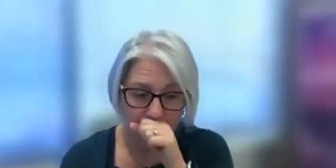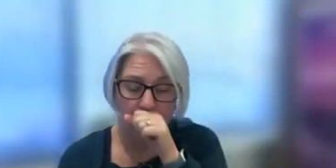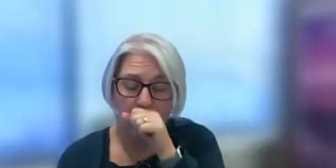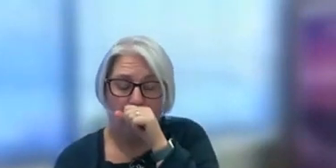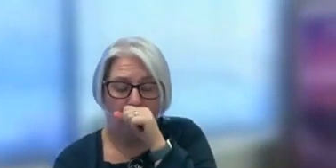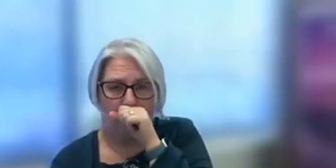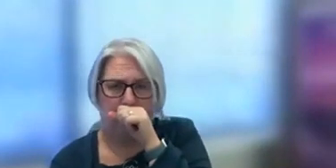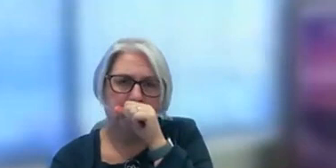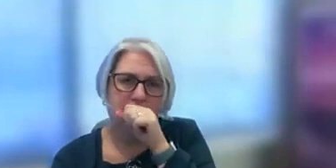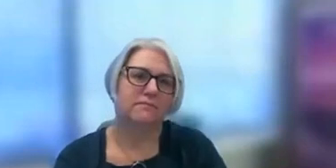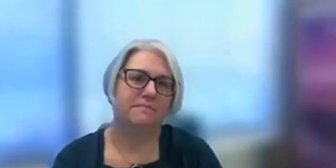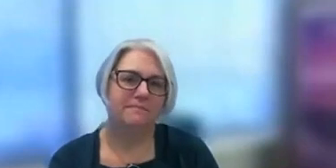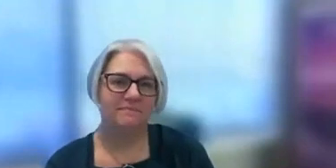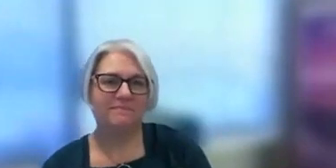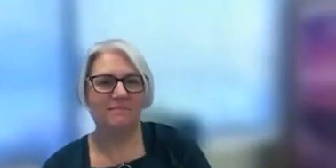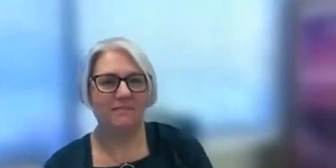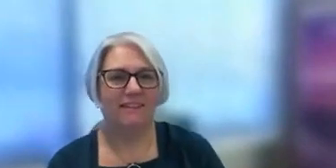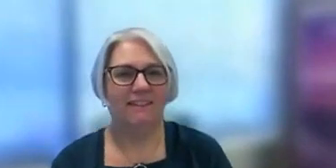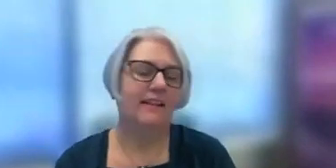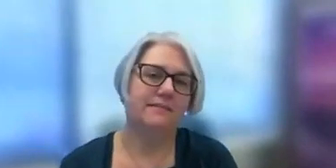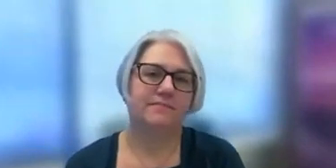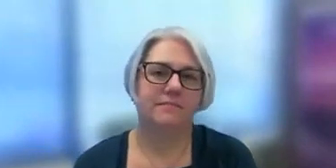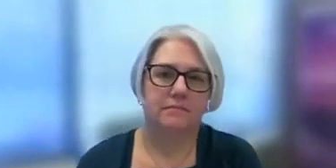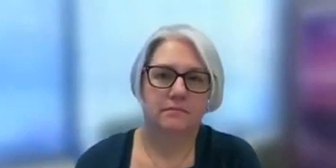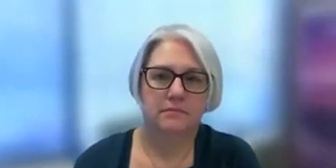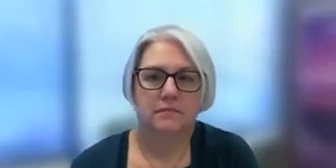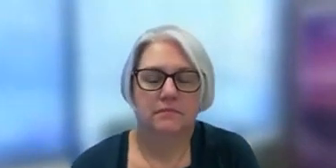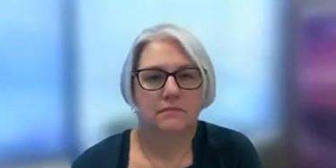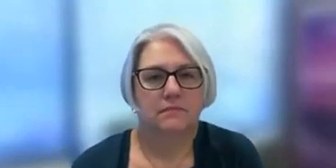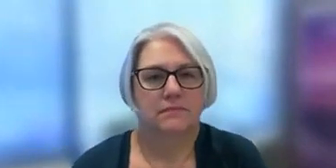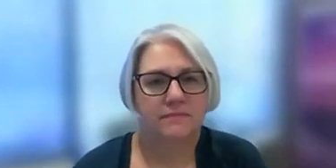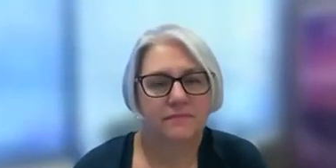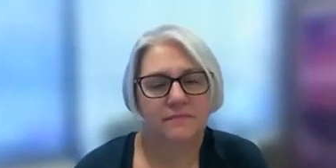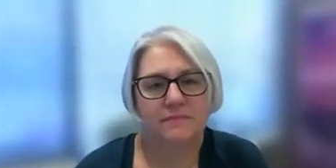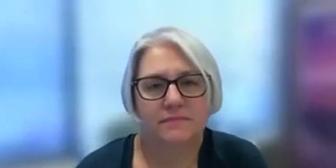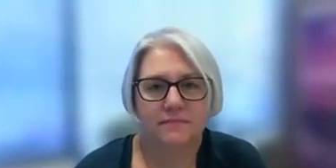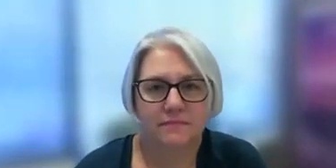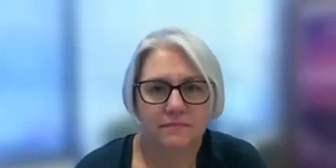She also teaches in the Master of Health Leadership and Policy Seniors Care Program.